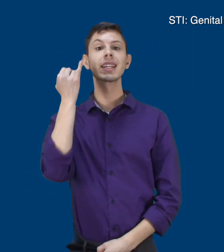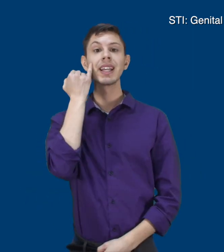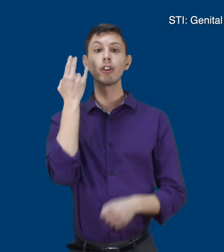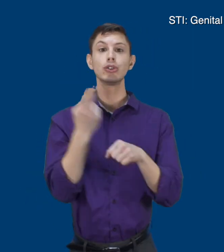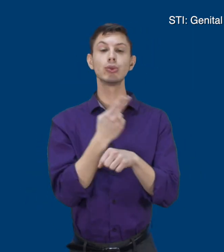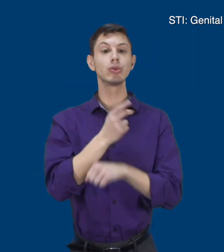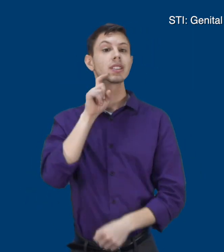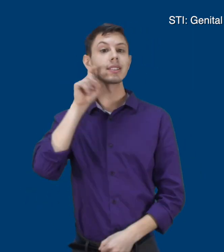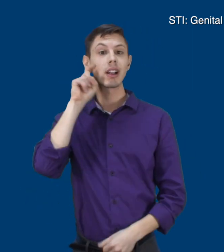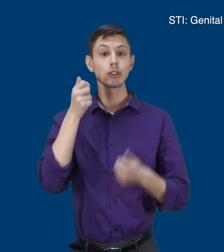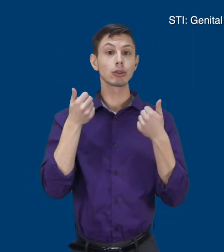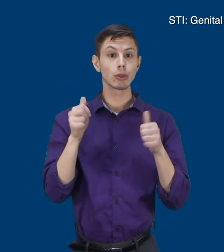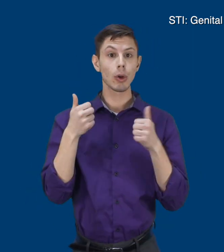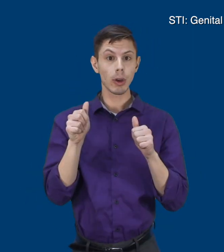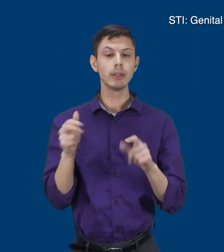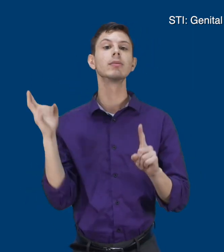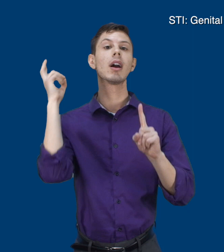If using sex toys, you have the option of